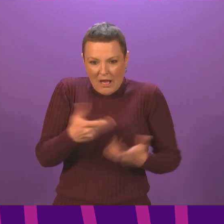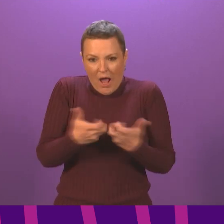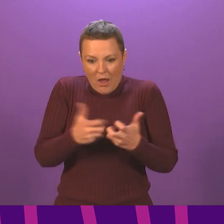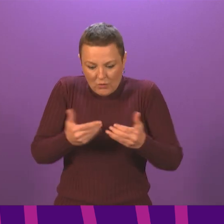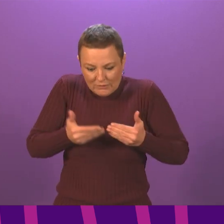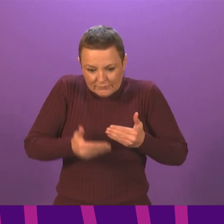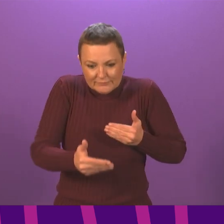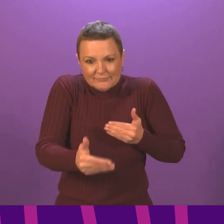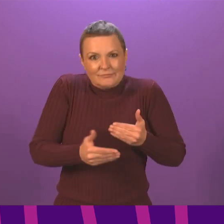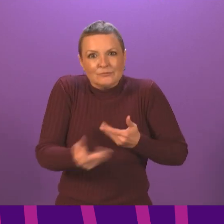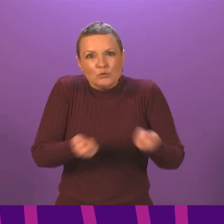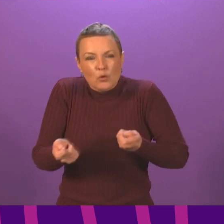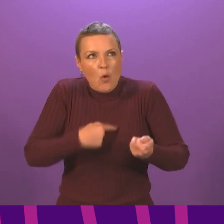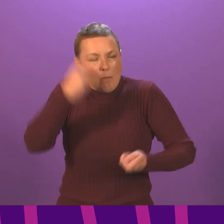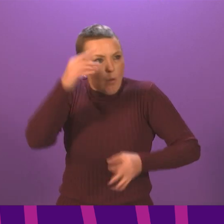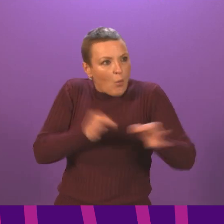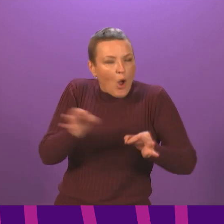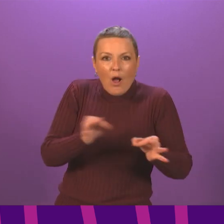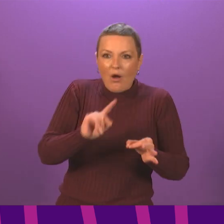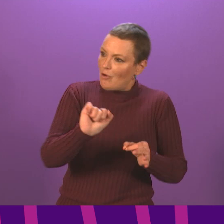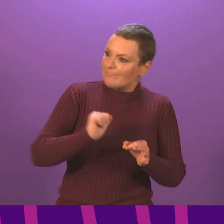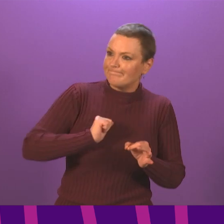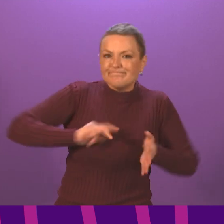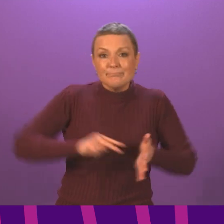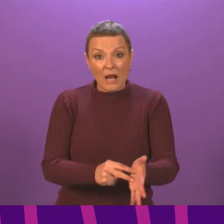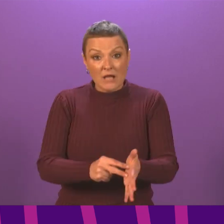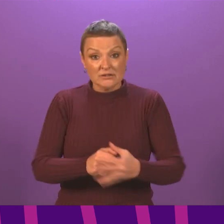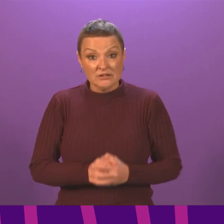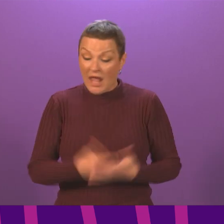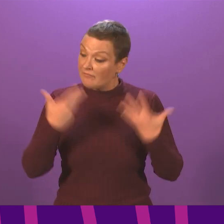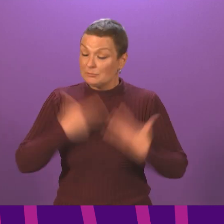we can, alongside our nationwide vaccination programme.